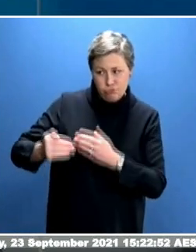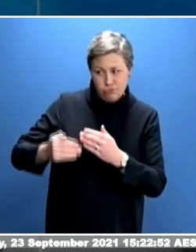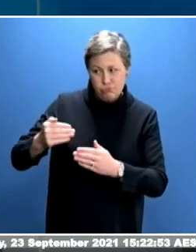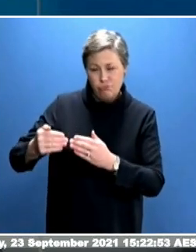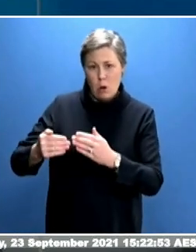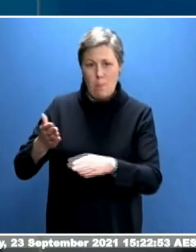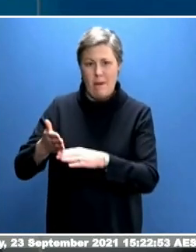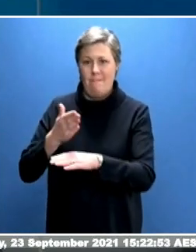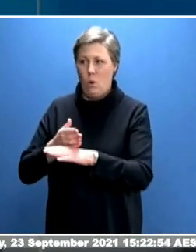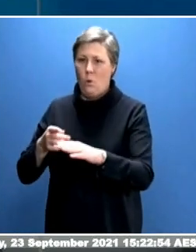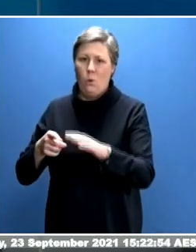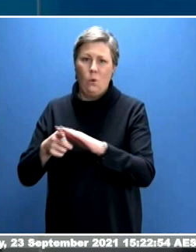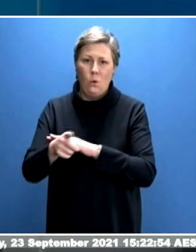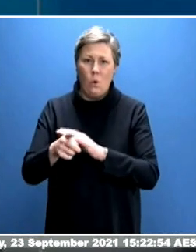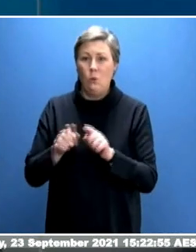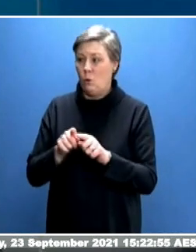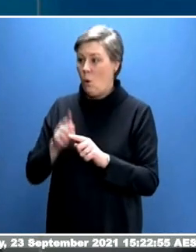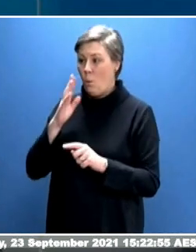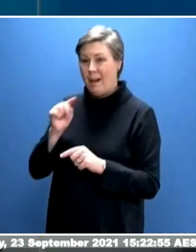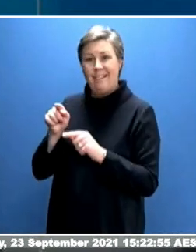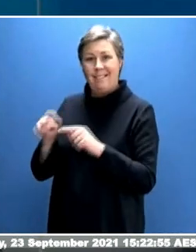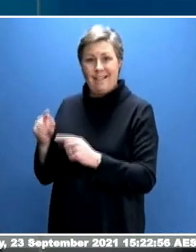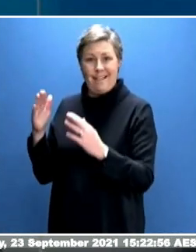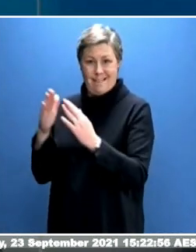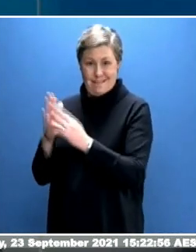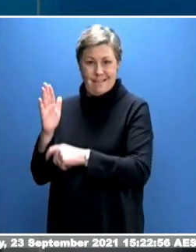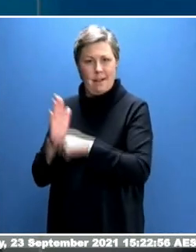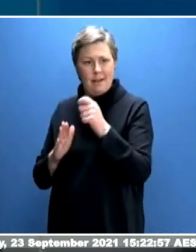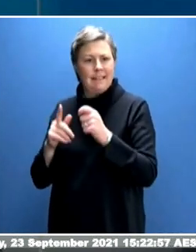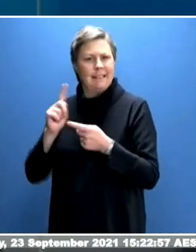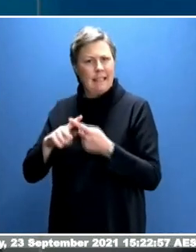going to school et cetera. Does that make sense, I think? It makes sense.